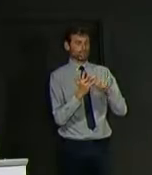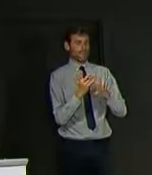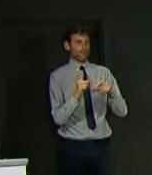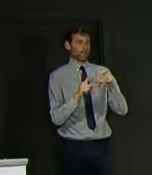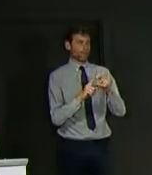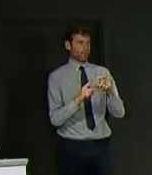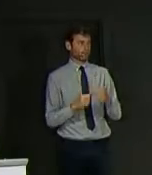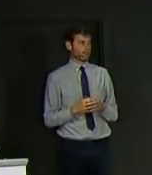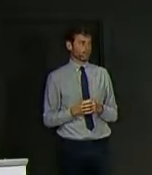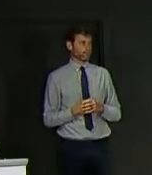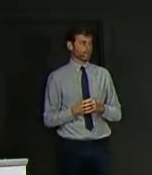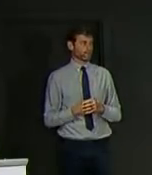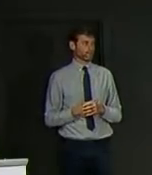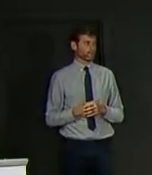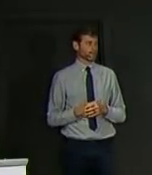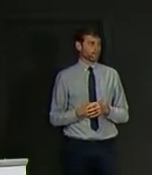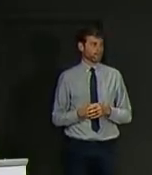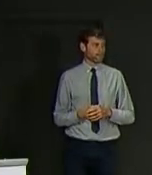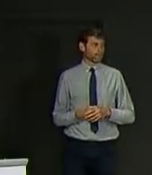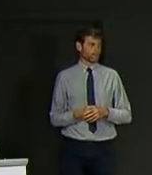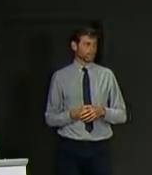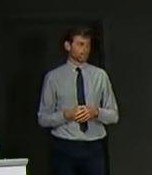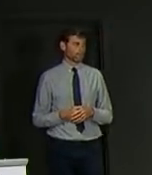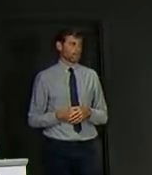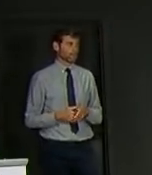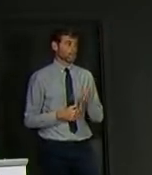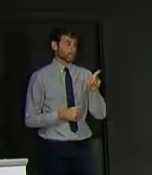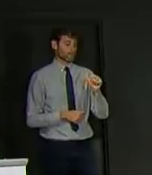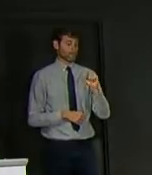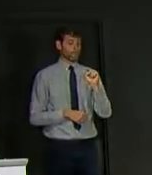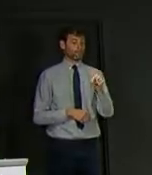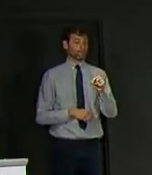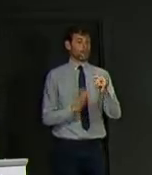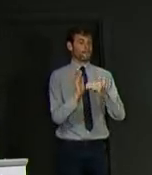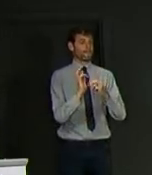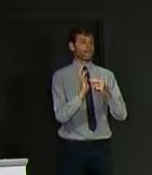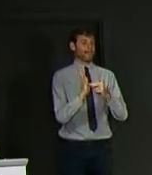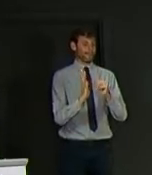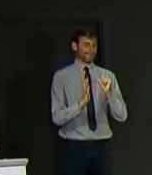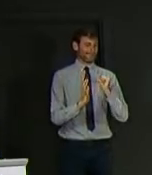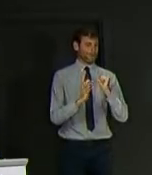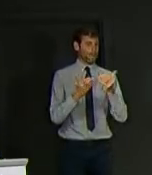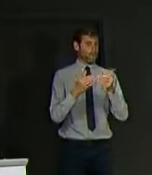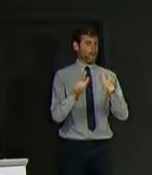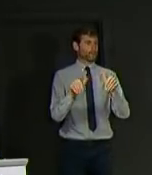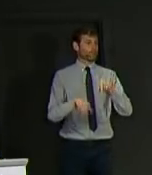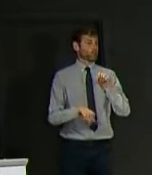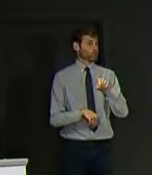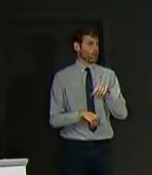Afternoon First Minister. With the shops about to reopen on Monday, there must be an element